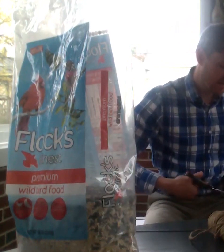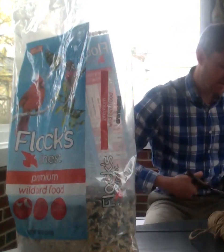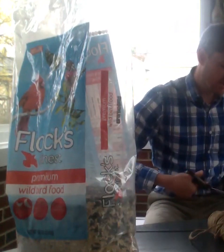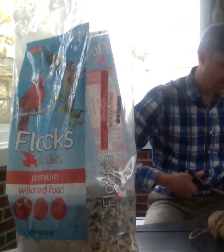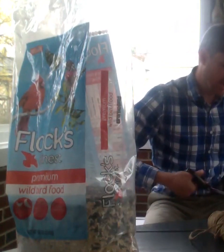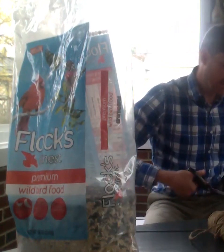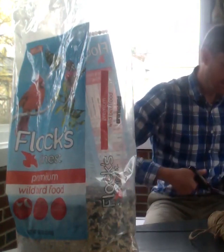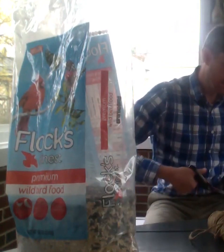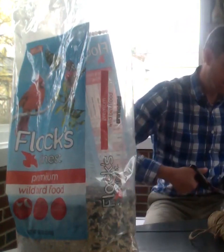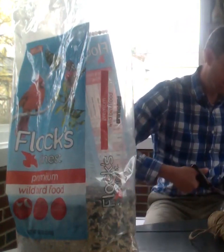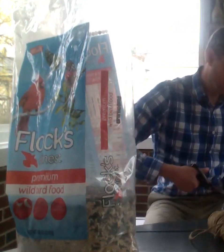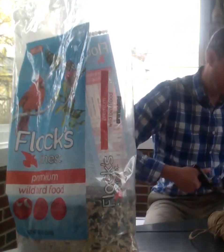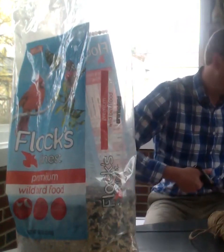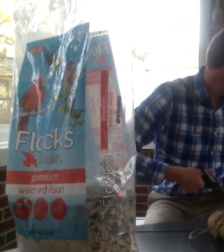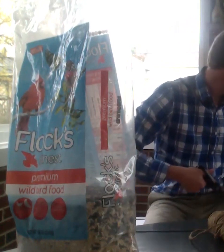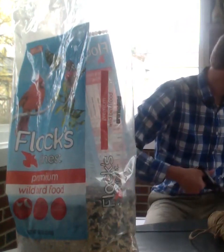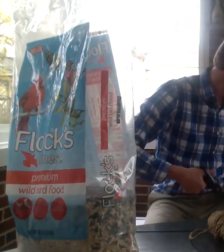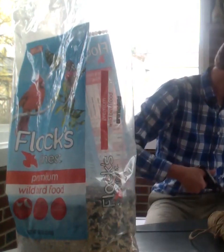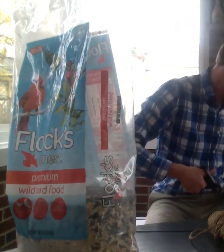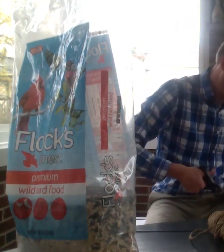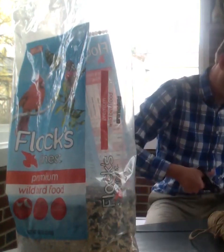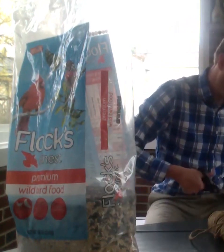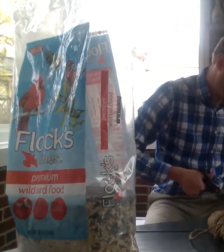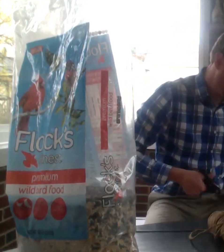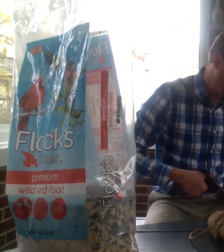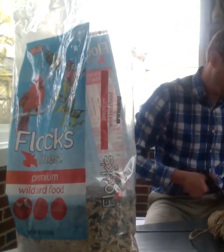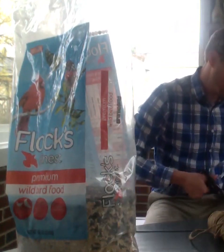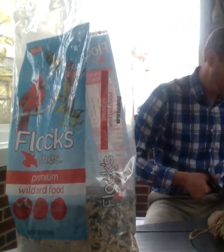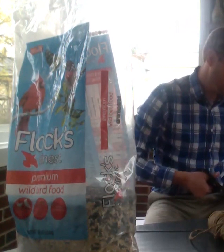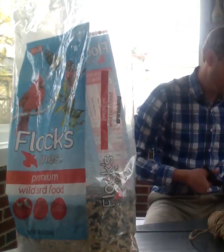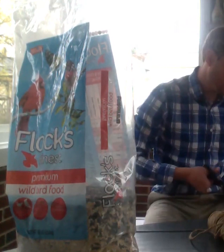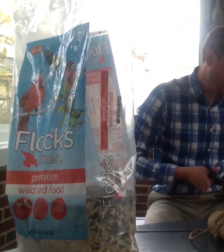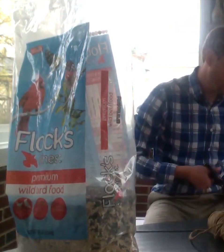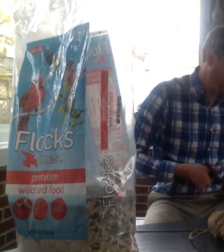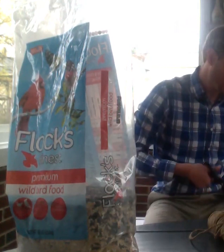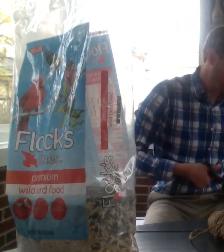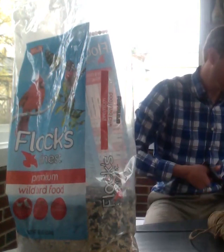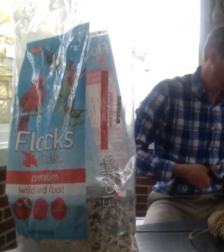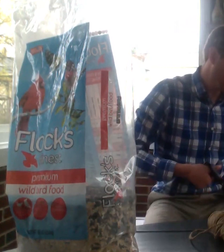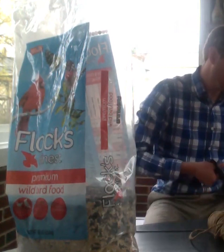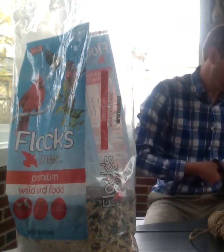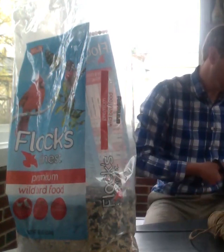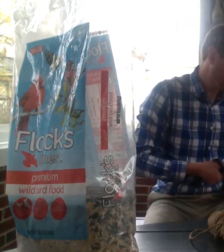It's another rectangle. Thank you, Patrice. (snapping sounds drown out speaker)